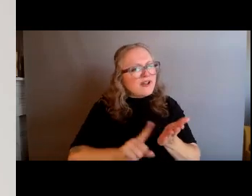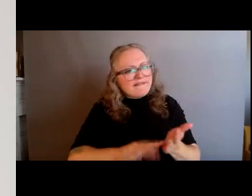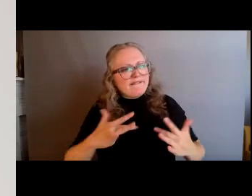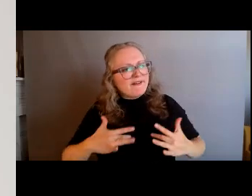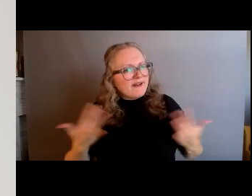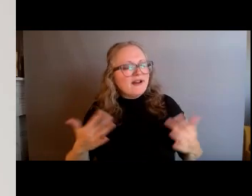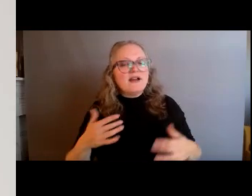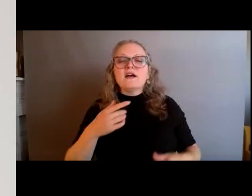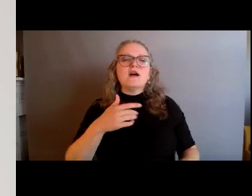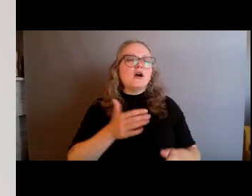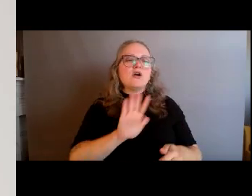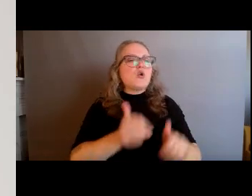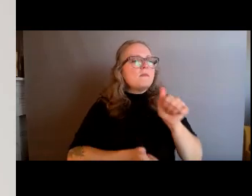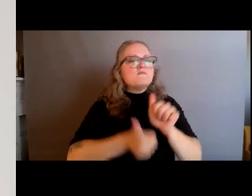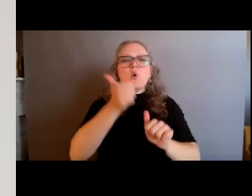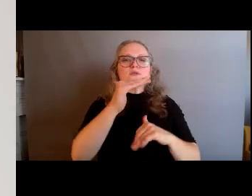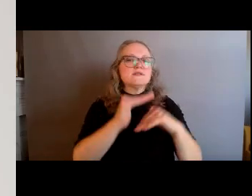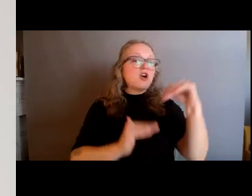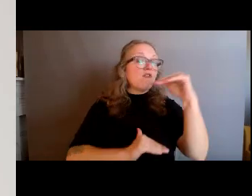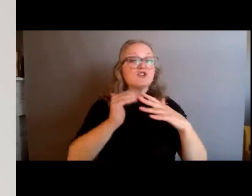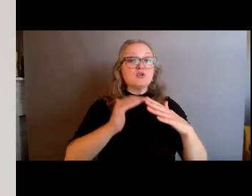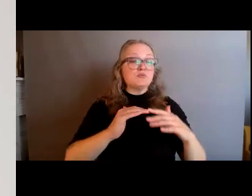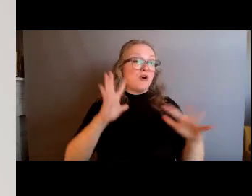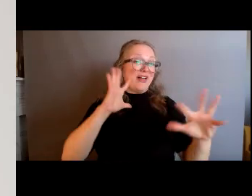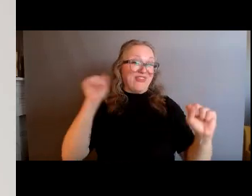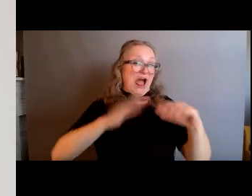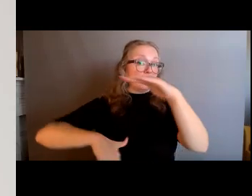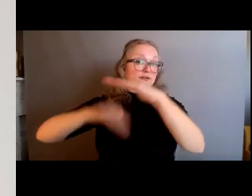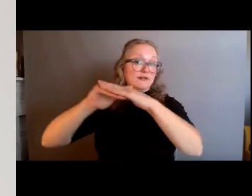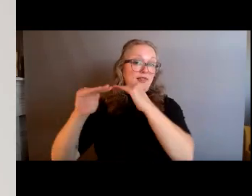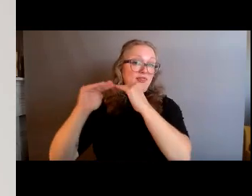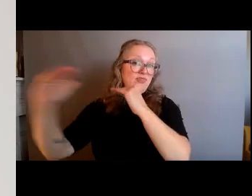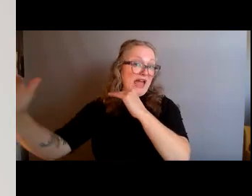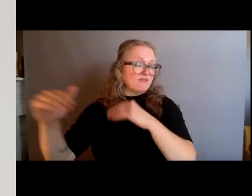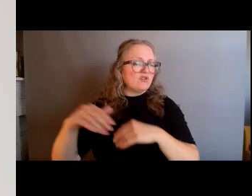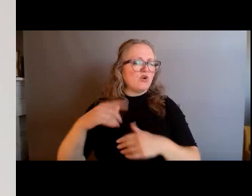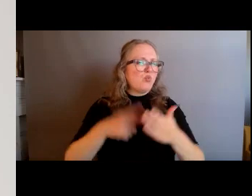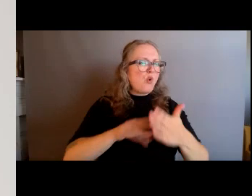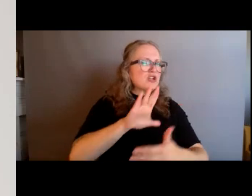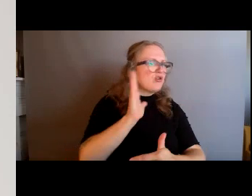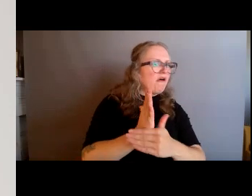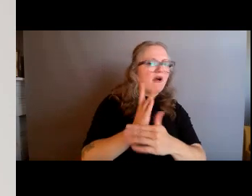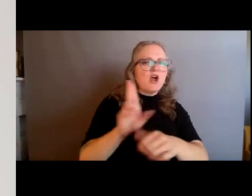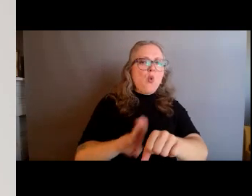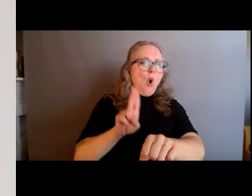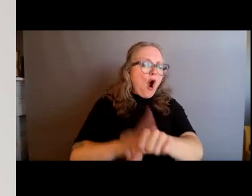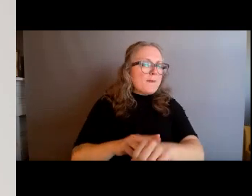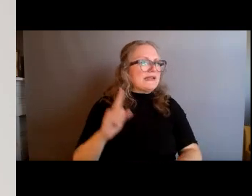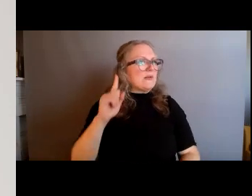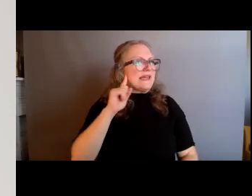What they're most comfortable loudness level is where they thinks loud sound normal and they hear well. We're going to see what they're uncomfortable.